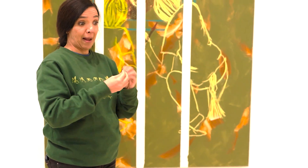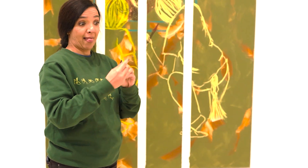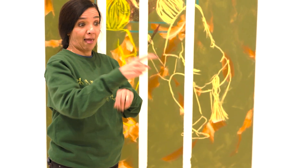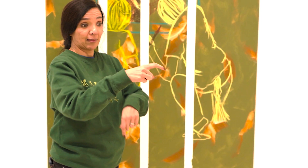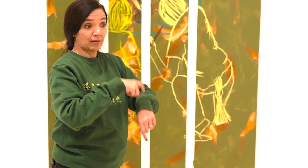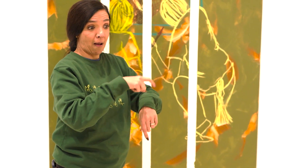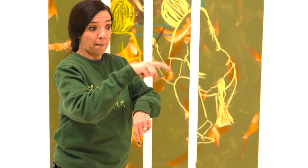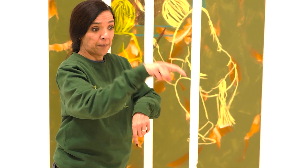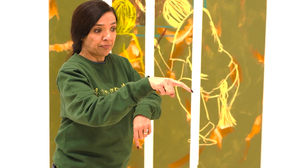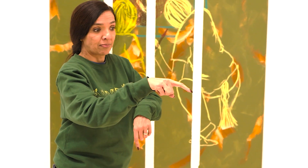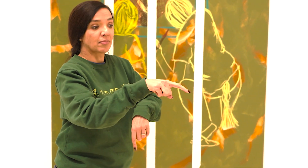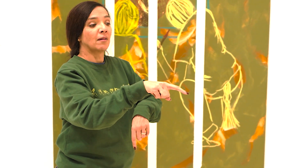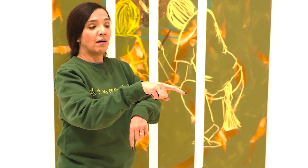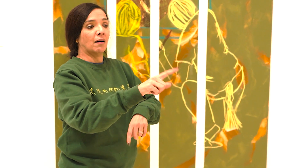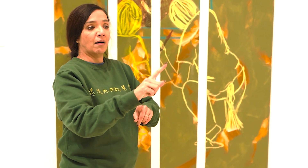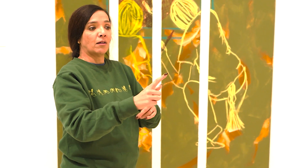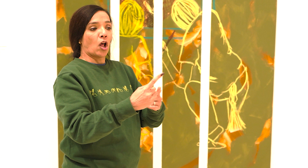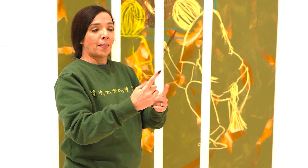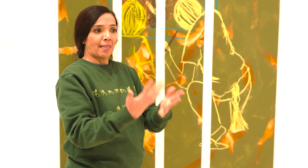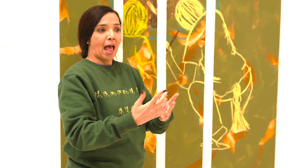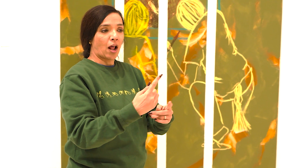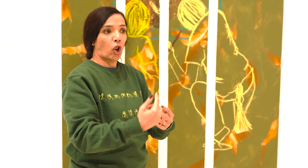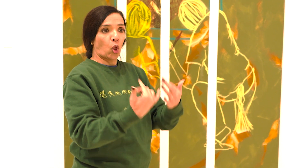In 2013, the portrait that I'd made at that time--